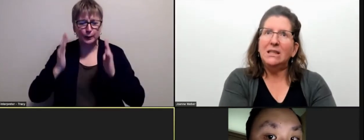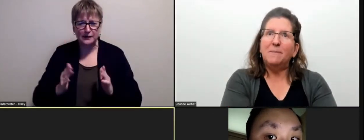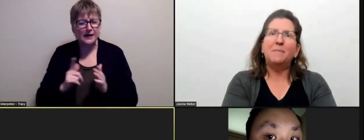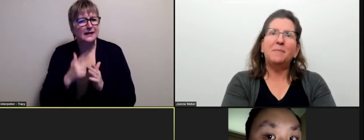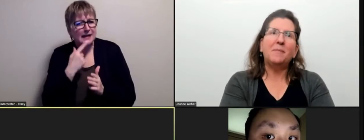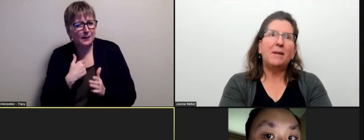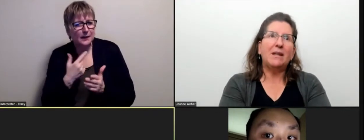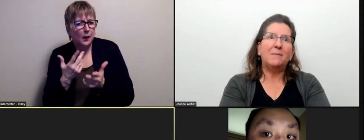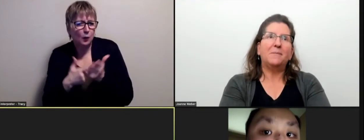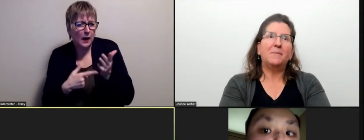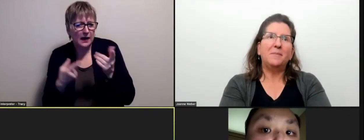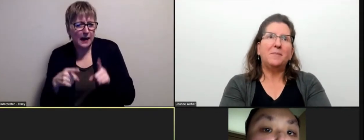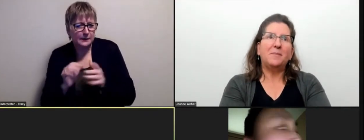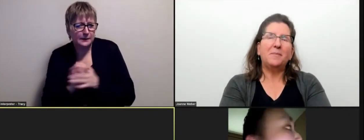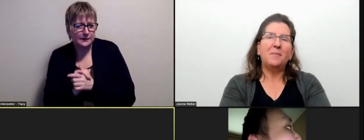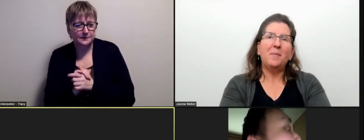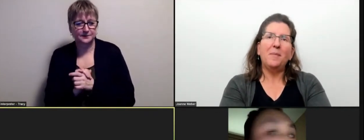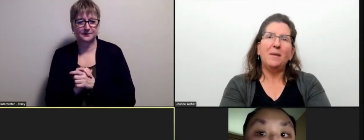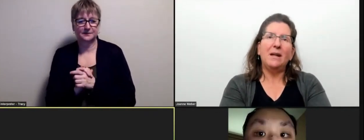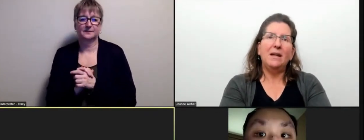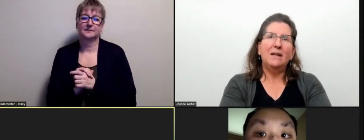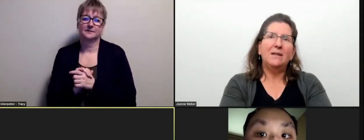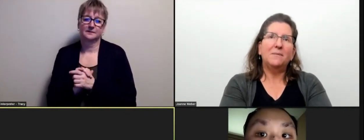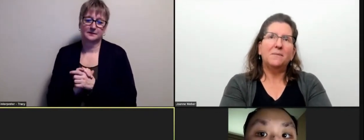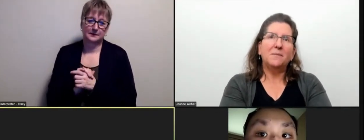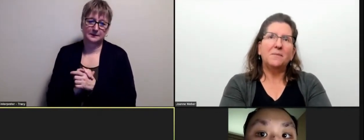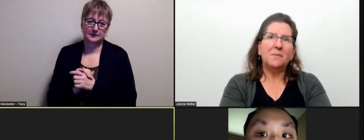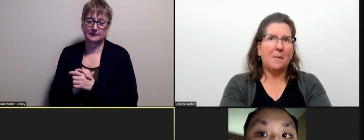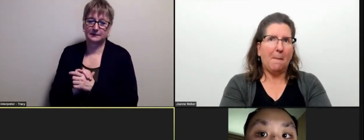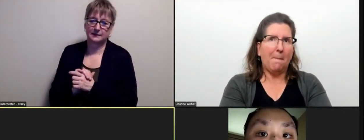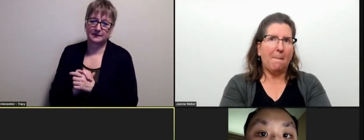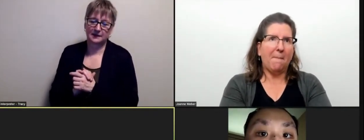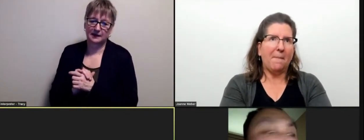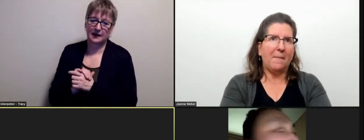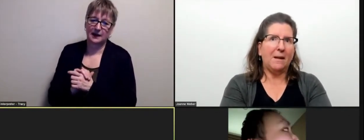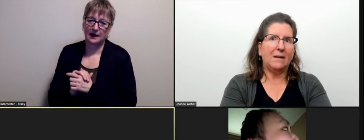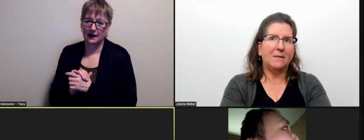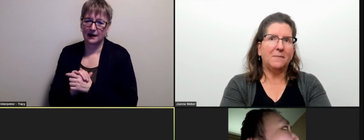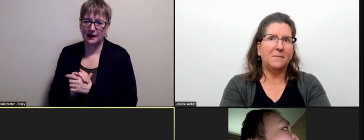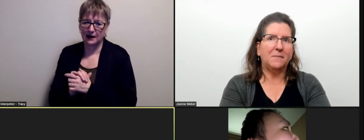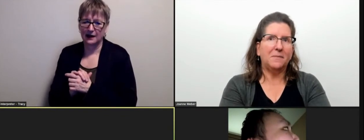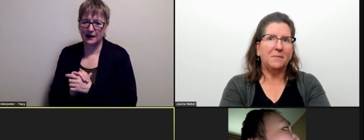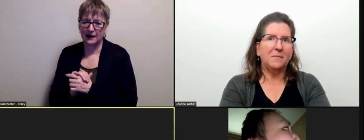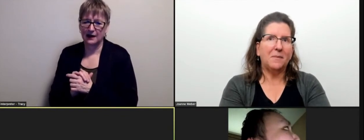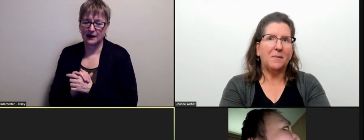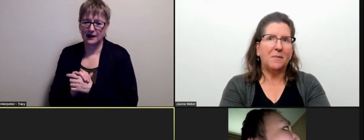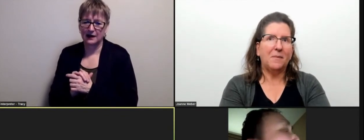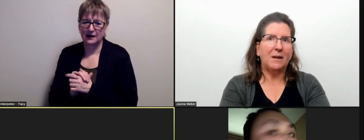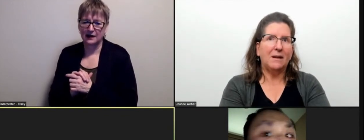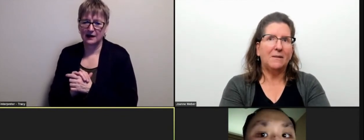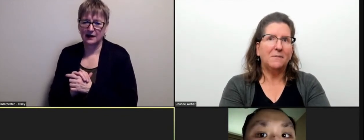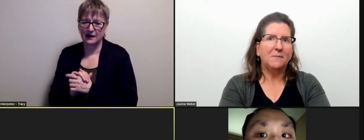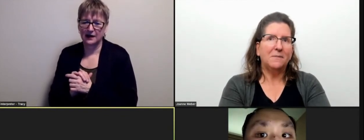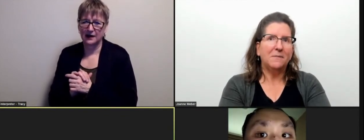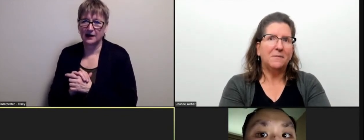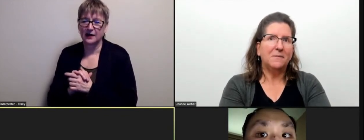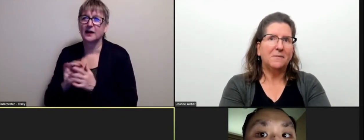Major: Well this took about uhhh over one year.